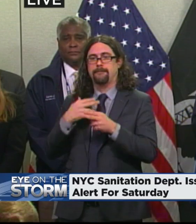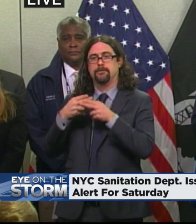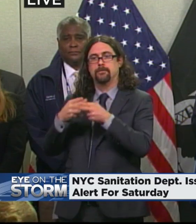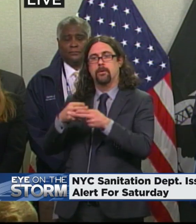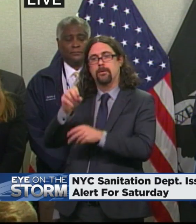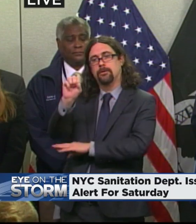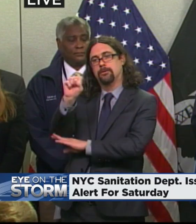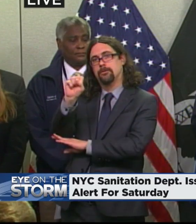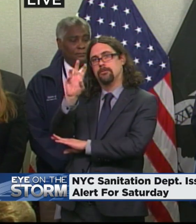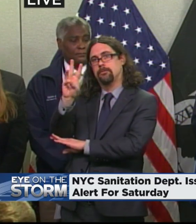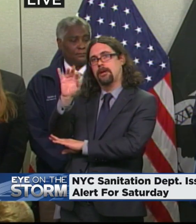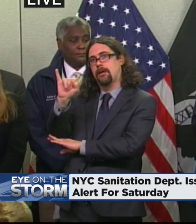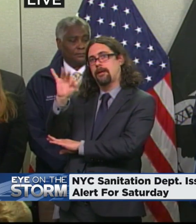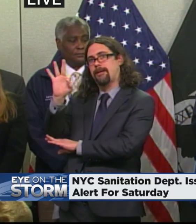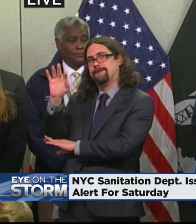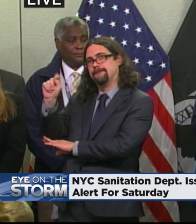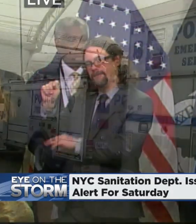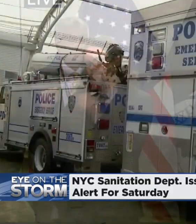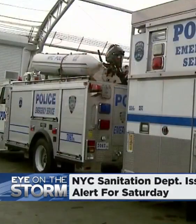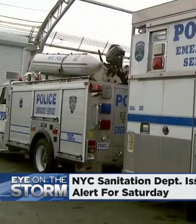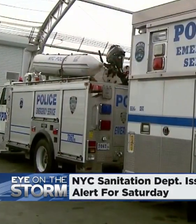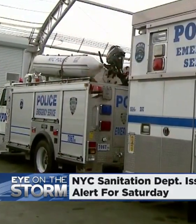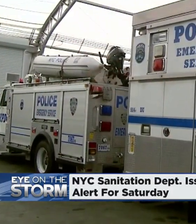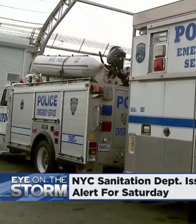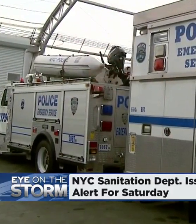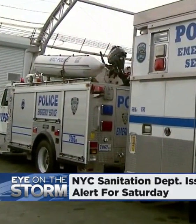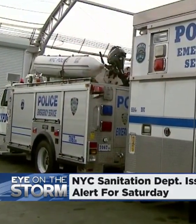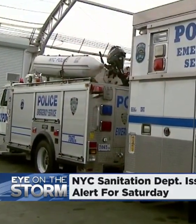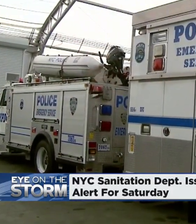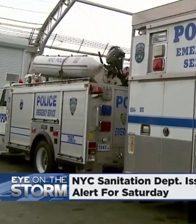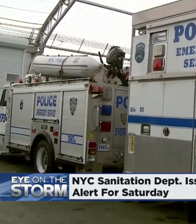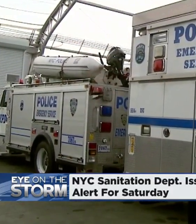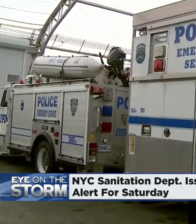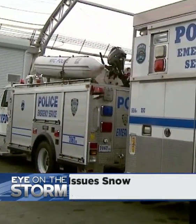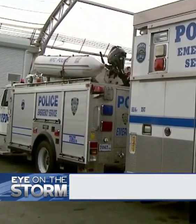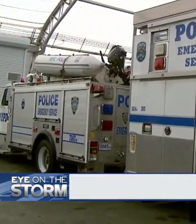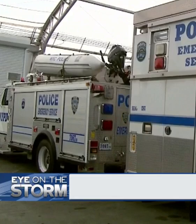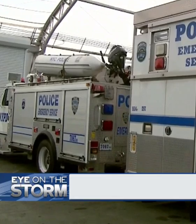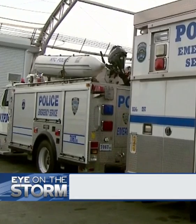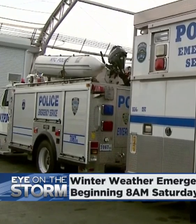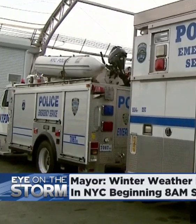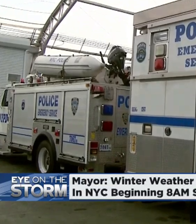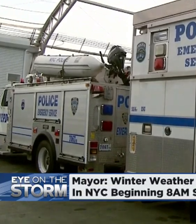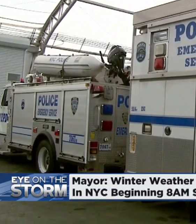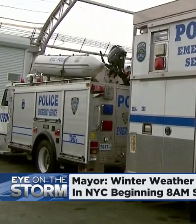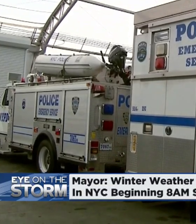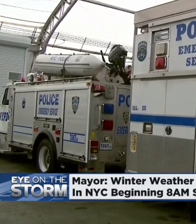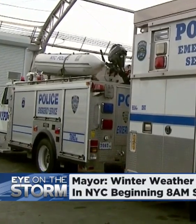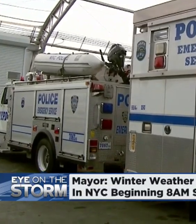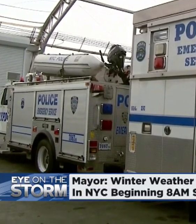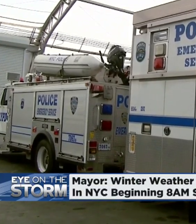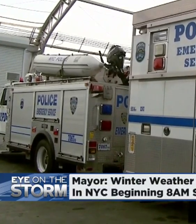BOTH WILL HAVE SWIFT WATER RESCUE TEAMS READY TO GO, AND